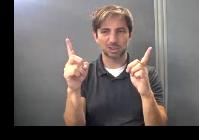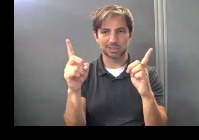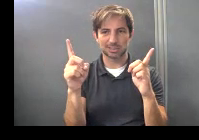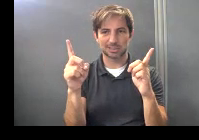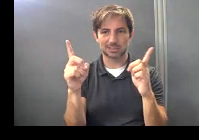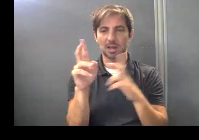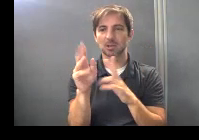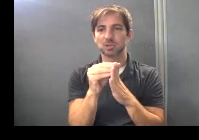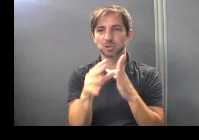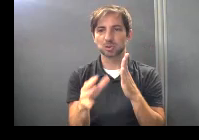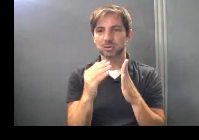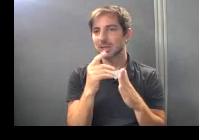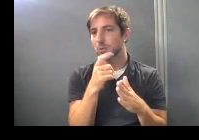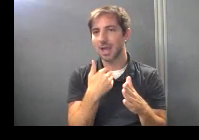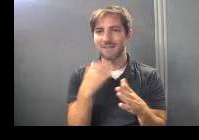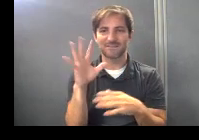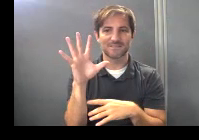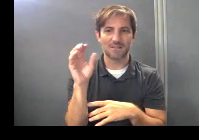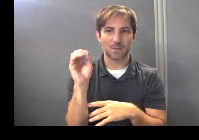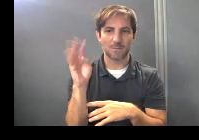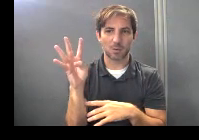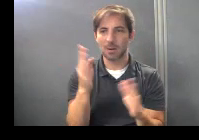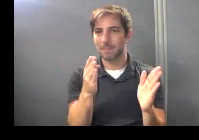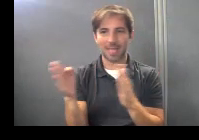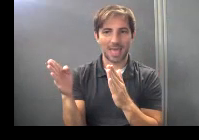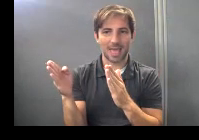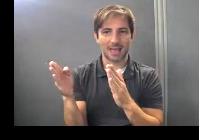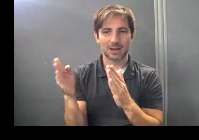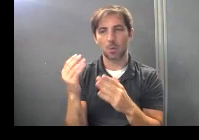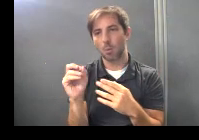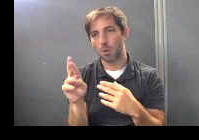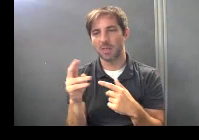STUDENTS WILL OFTEN HAVE A 504 PLAN IF THEY DON'T CALL IT IEP.